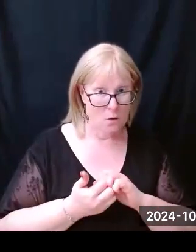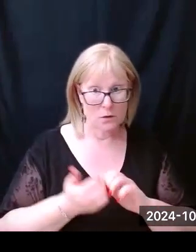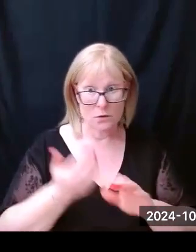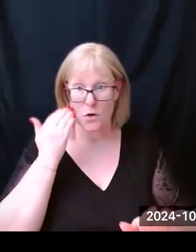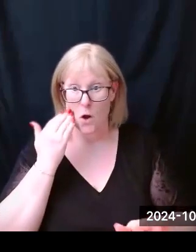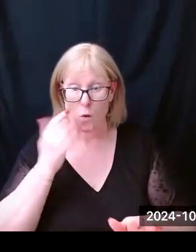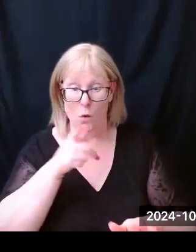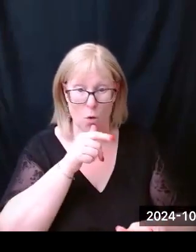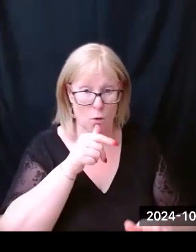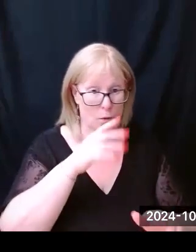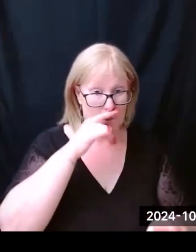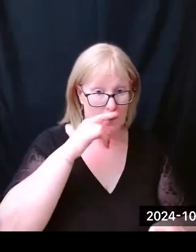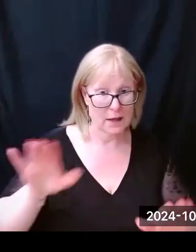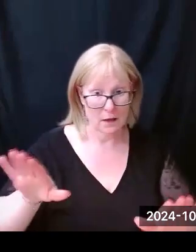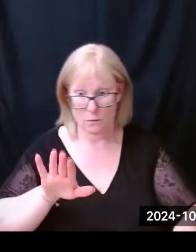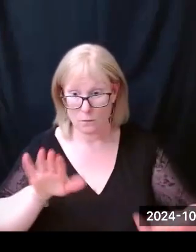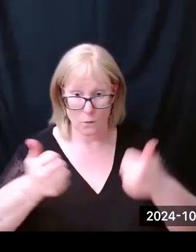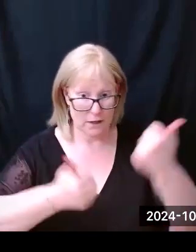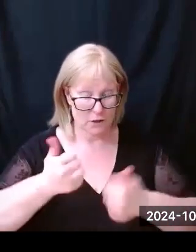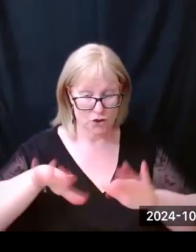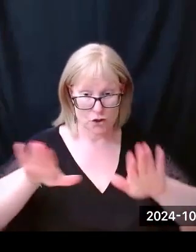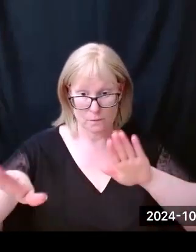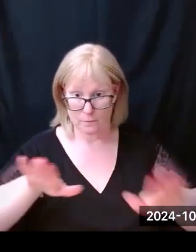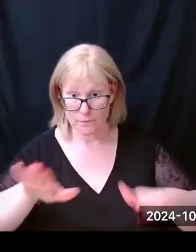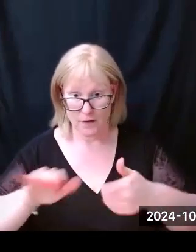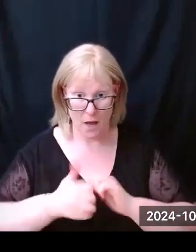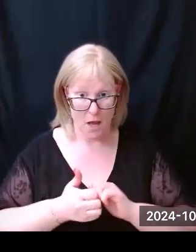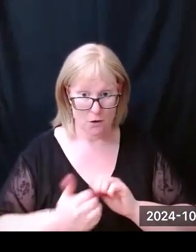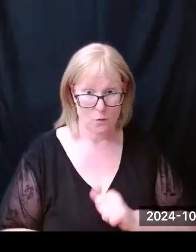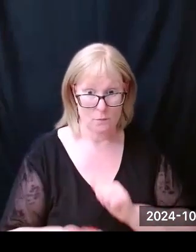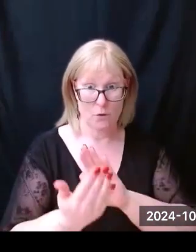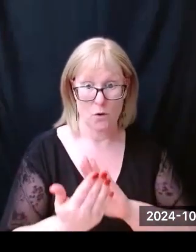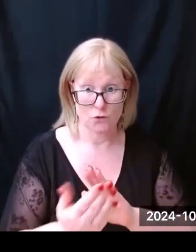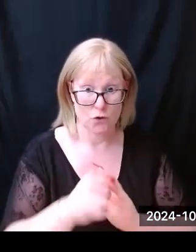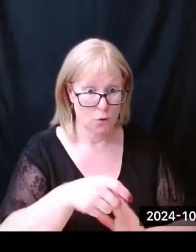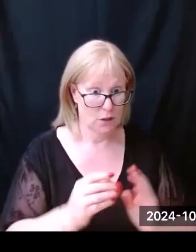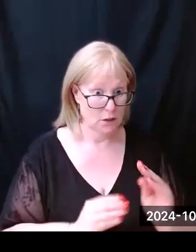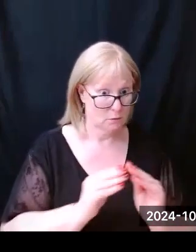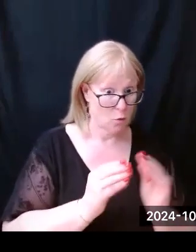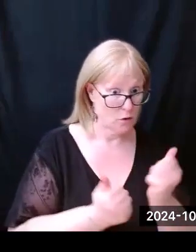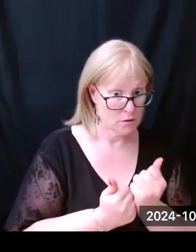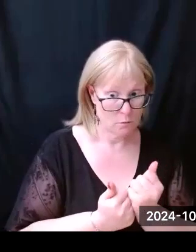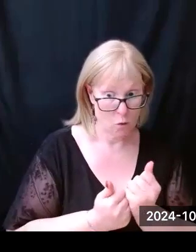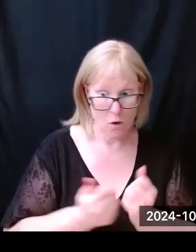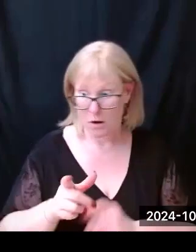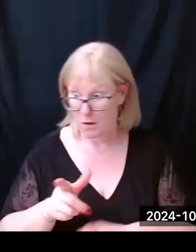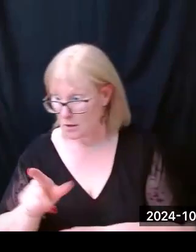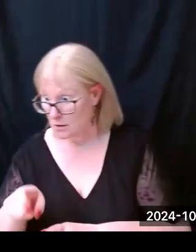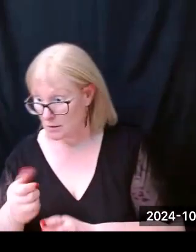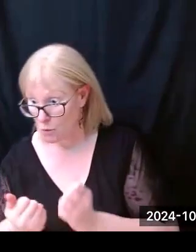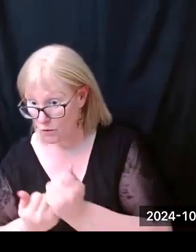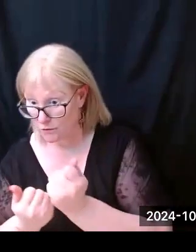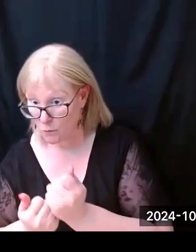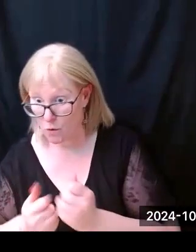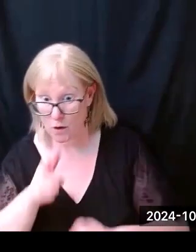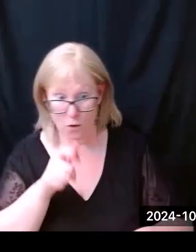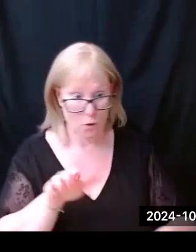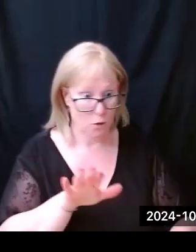think through like, how do I approach my kids and who might need a little bit more support to be fair and equitable amongst your own kids.